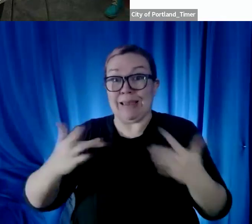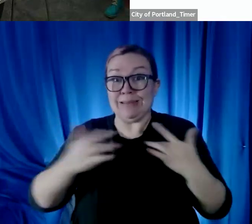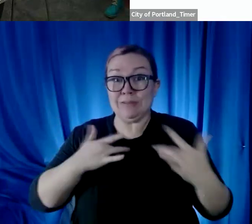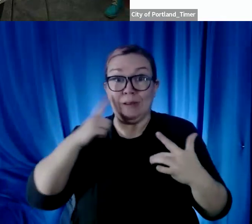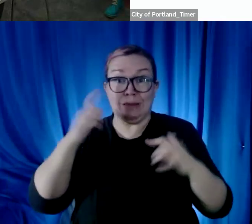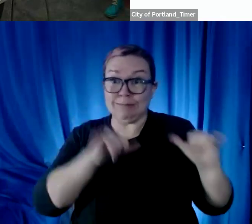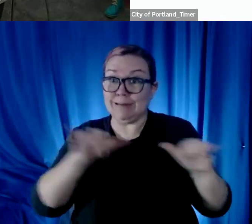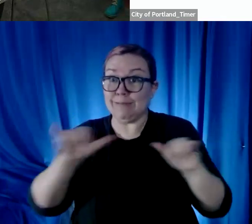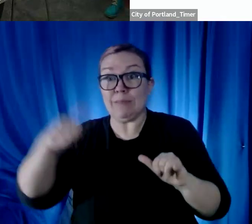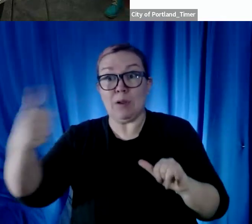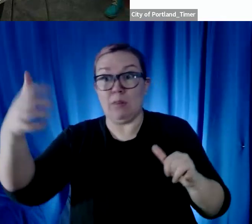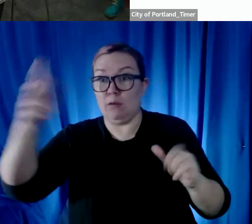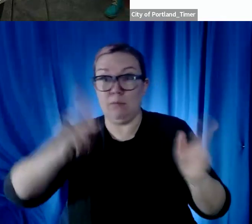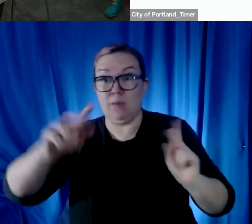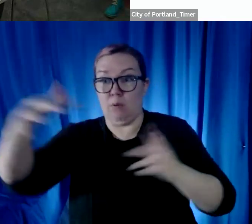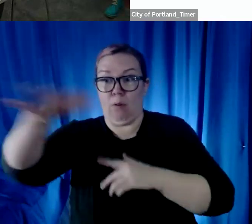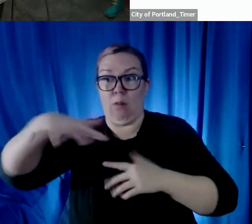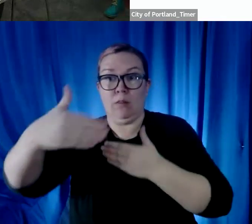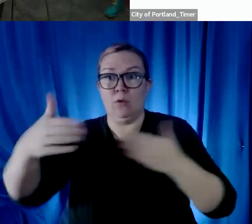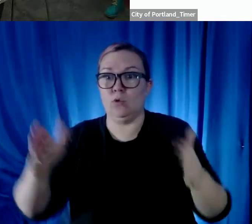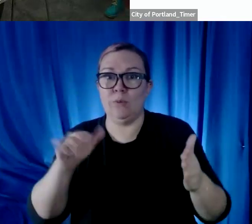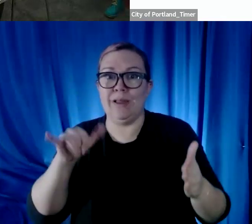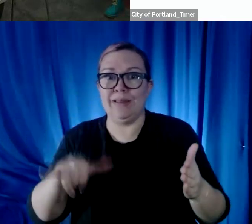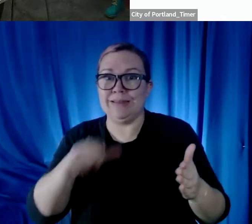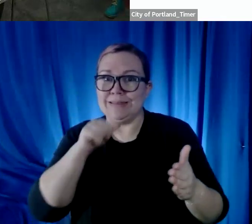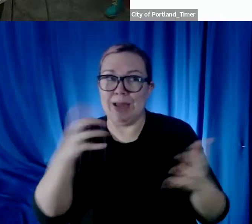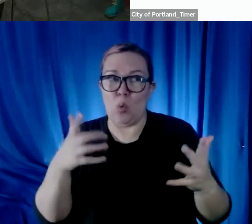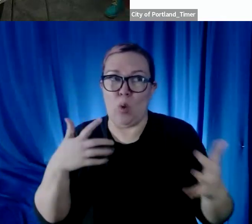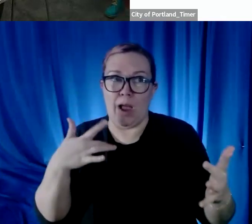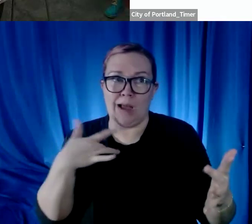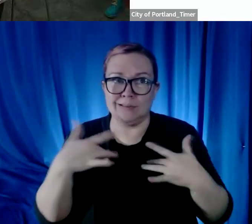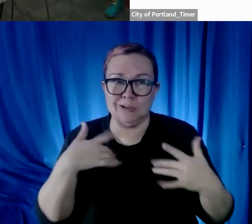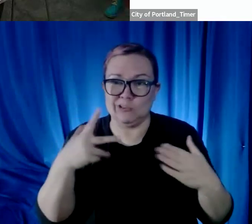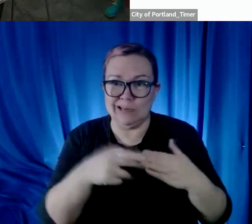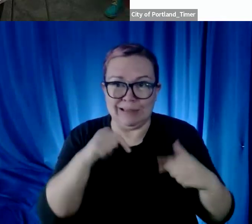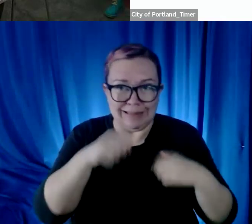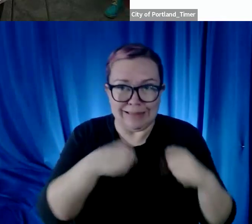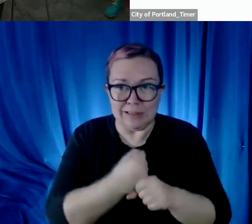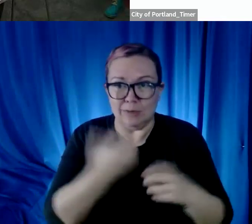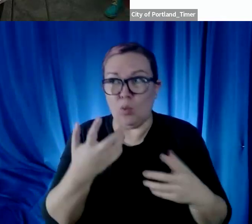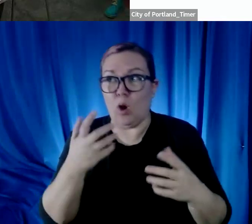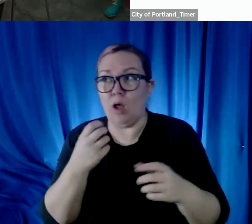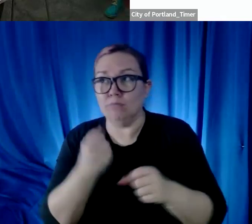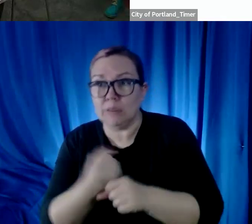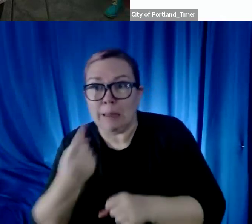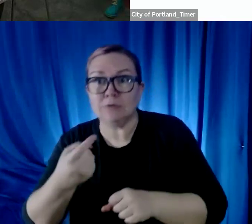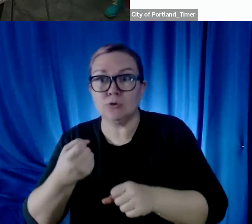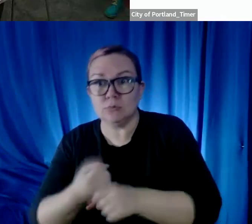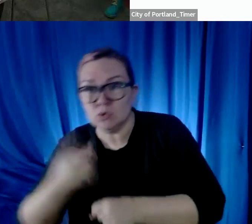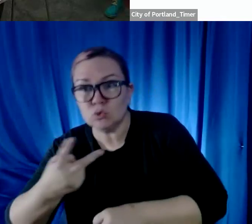Their room and their concern, their number one concern isn't what we're going to cut this year, but what we might have to potentially cut next year. And the year after that.